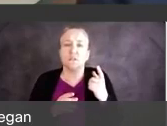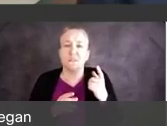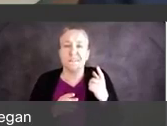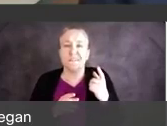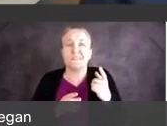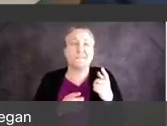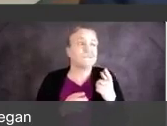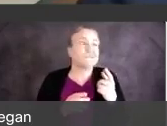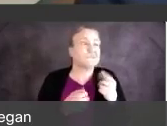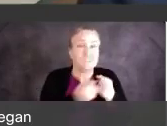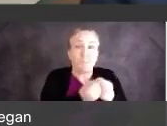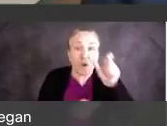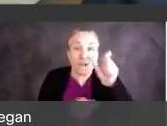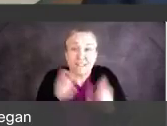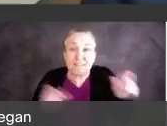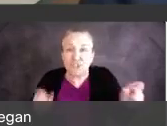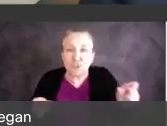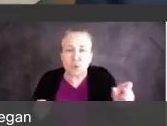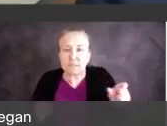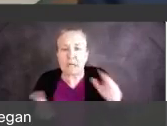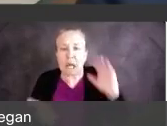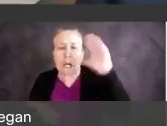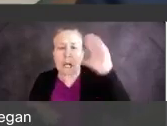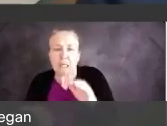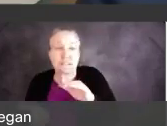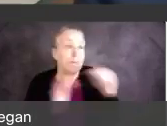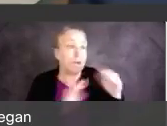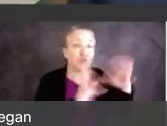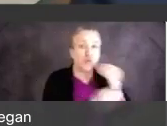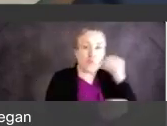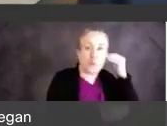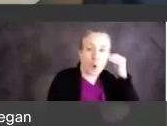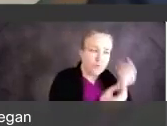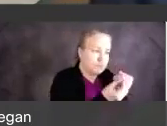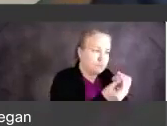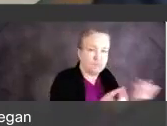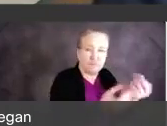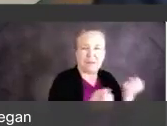to what we can do at a larger, more congregate setting or at one of our mass vaccination sites.